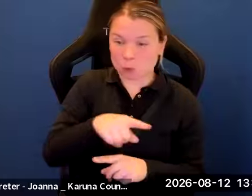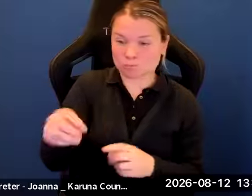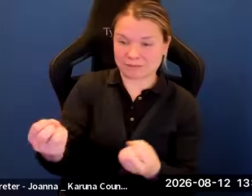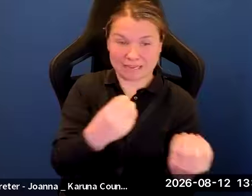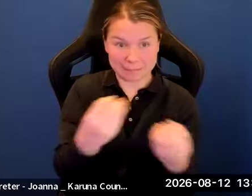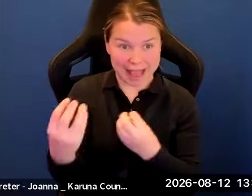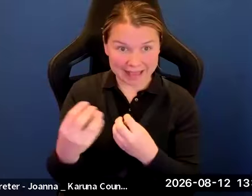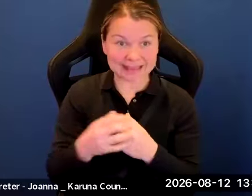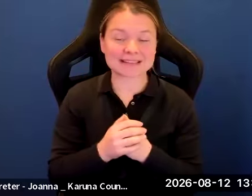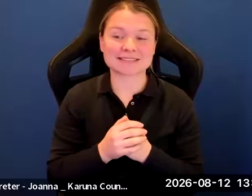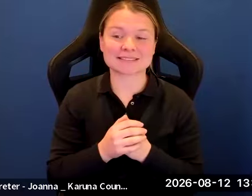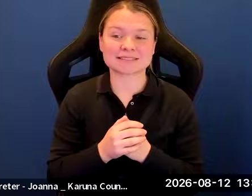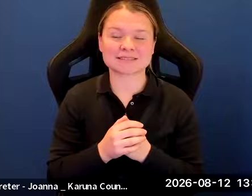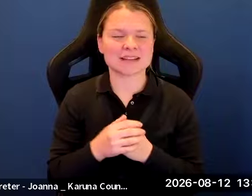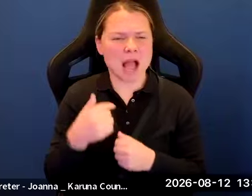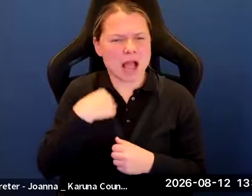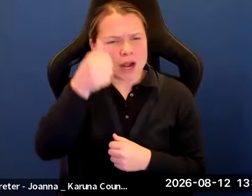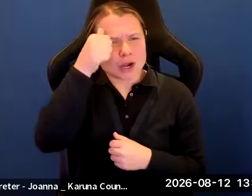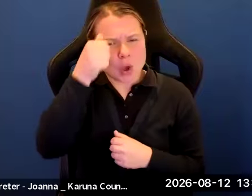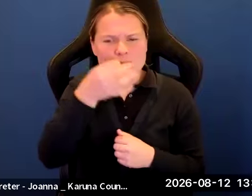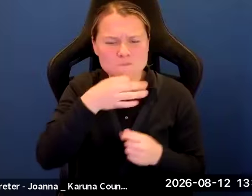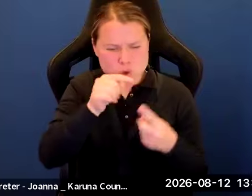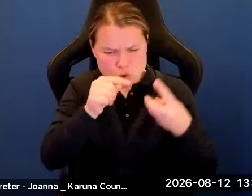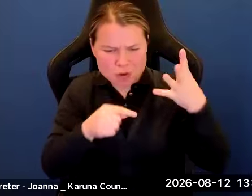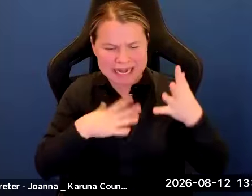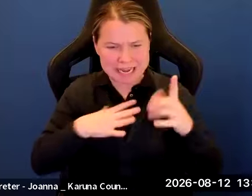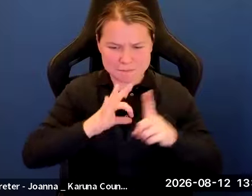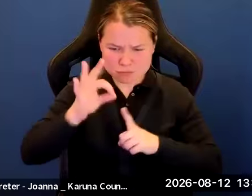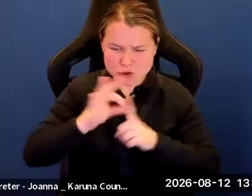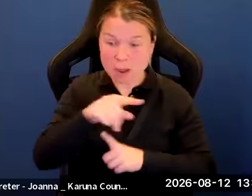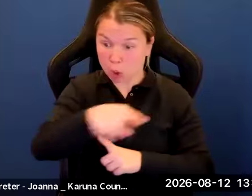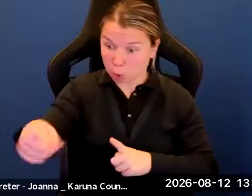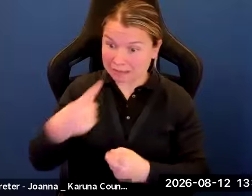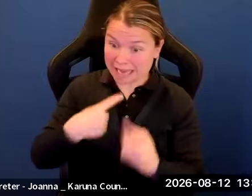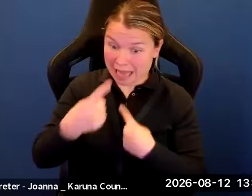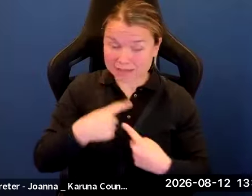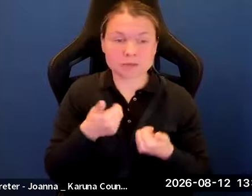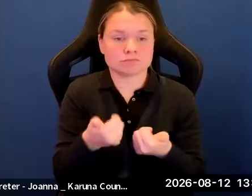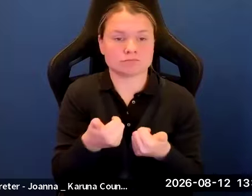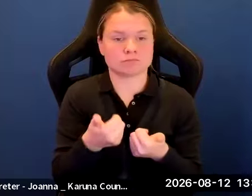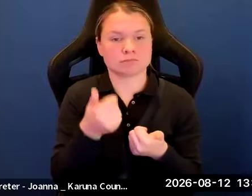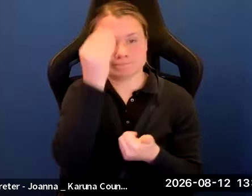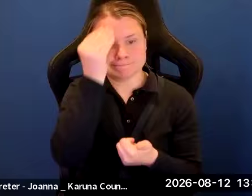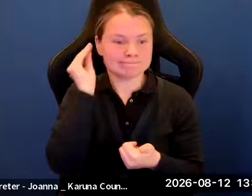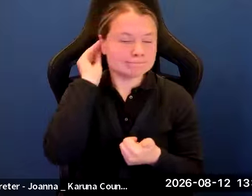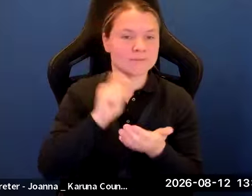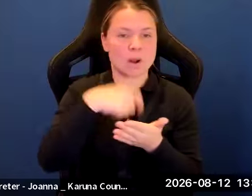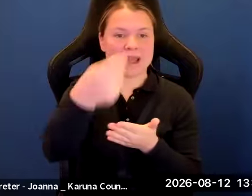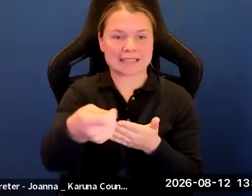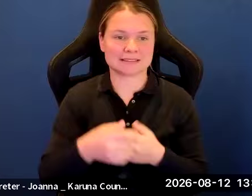anything we can improve, it's totally okay to be as frank as possible because - yeah. We know that there's certainly things we can improve and it really helps to get that